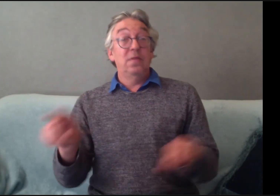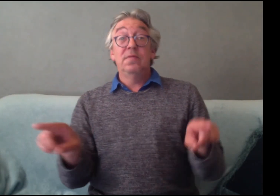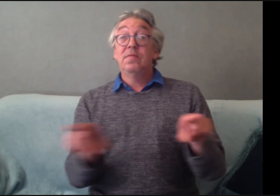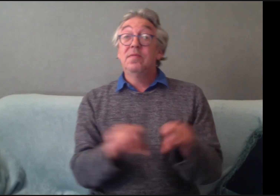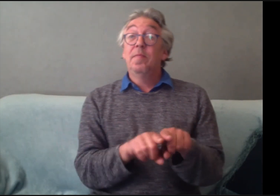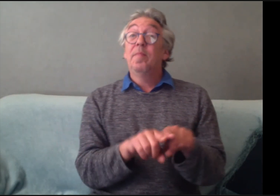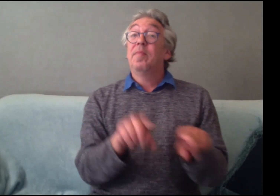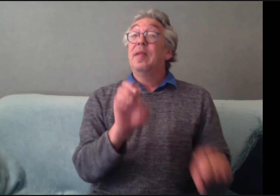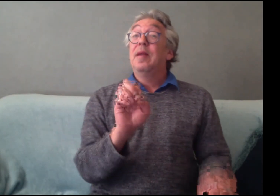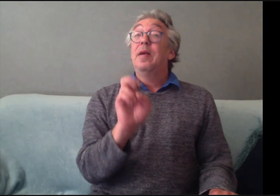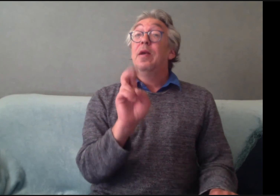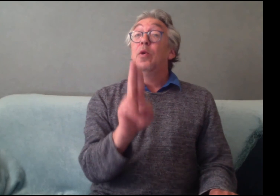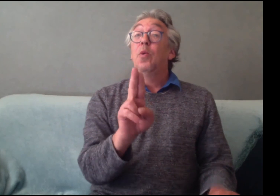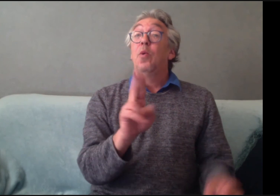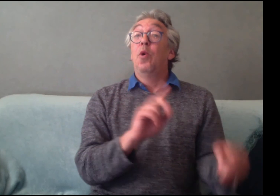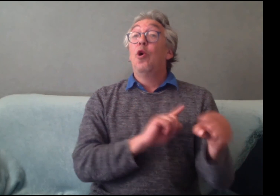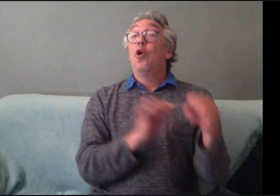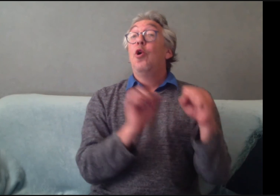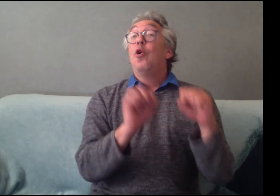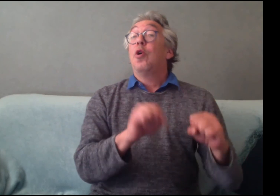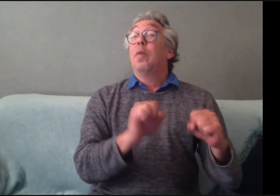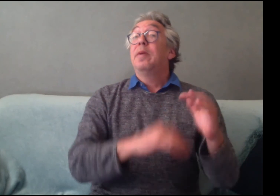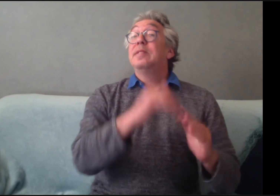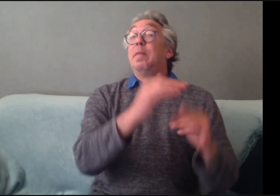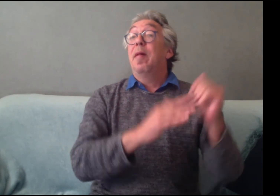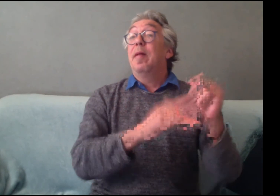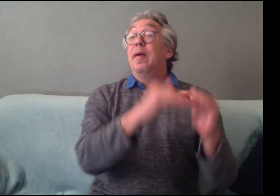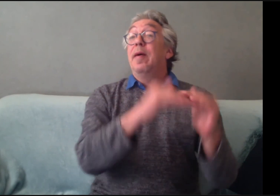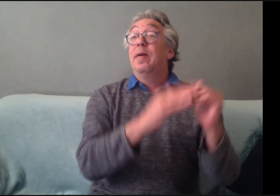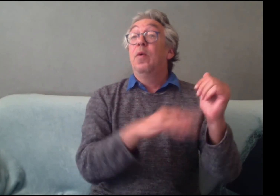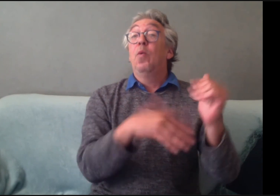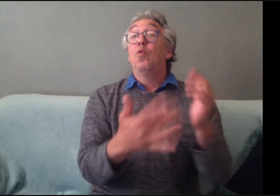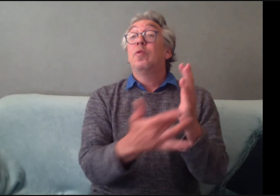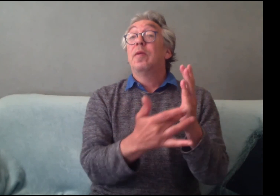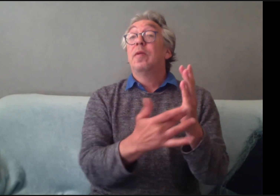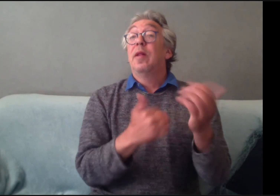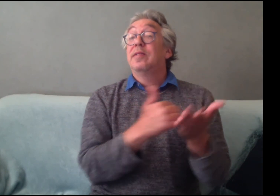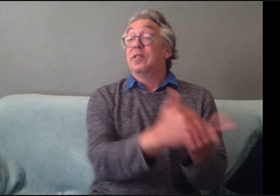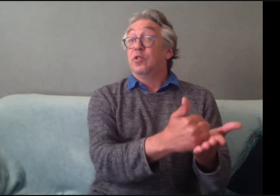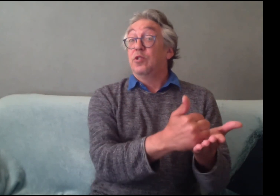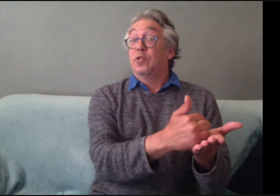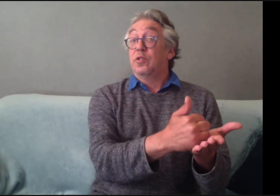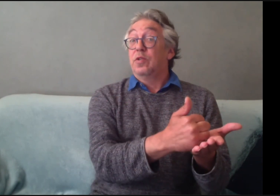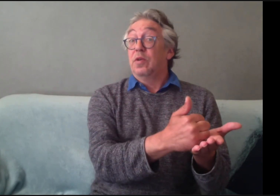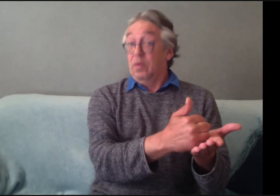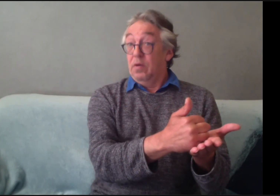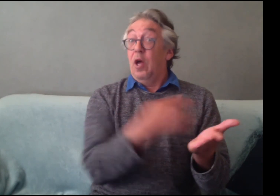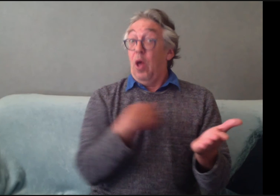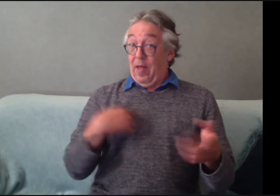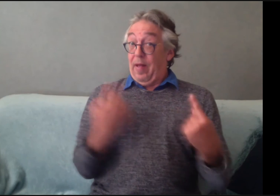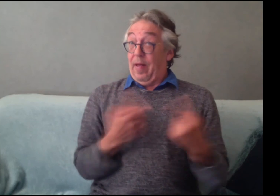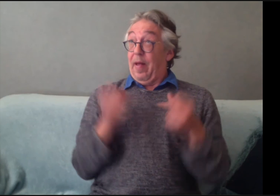or capacity building so that we could apply for funding to help our international partners to become certified